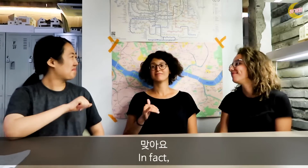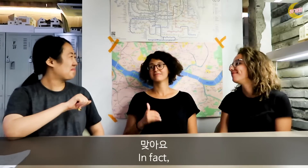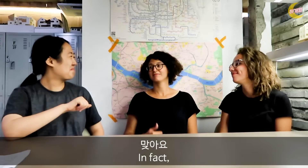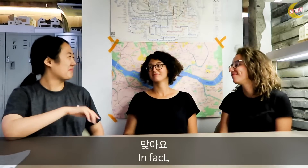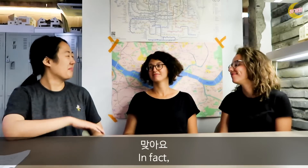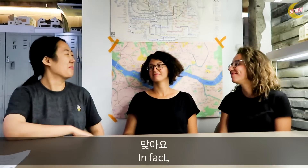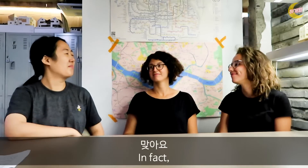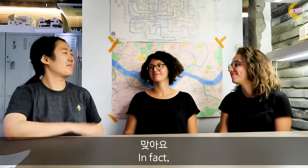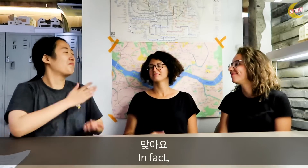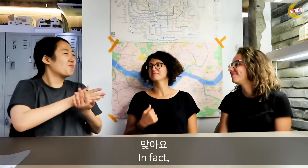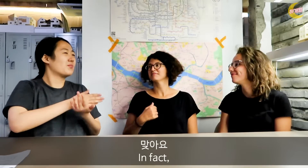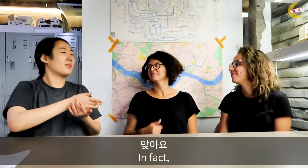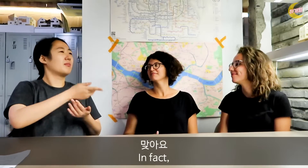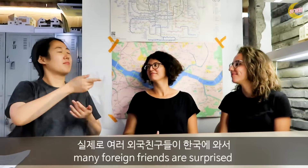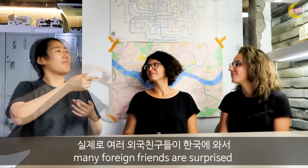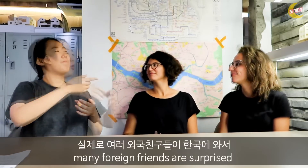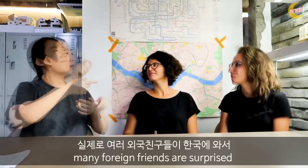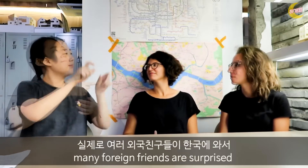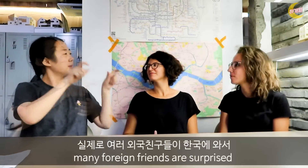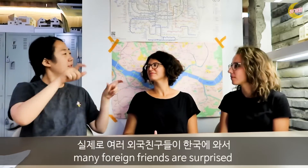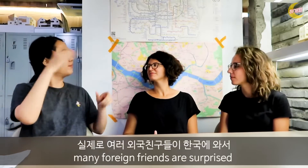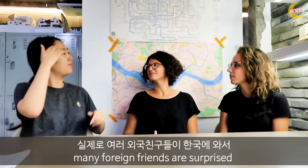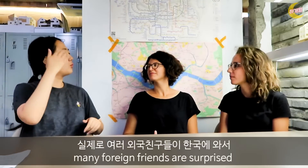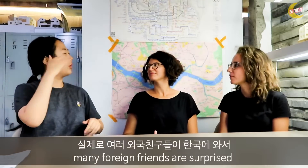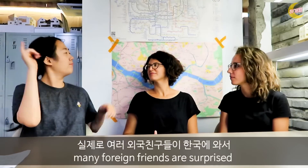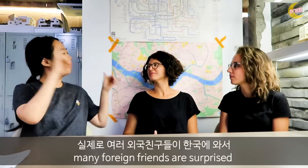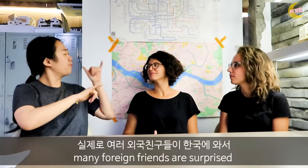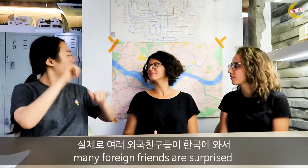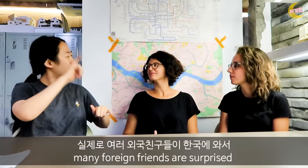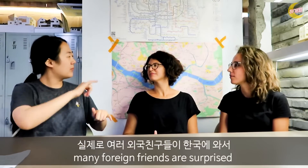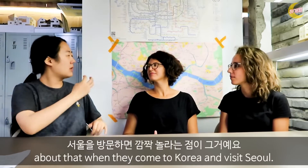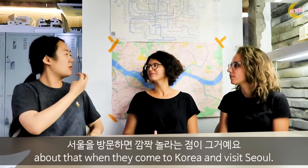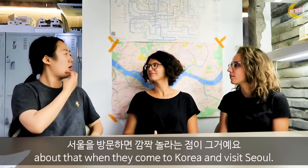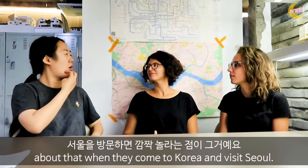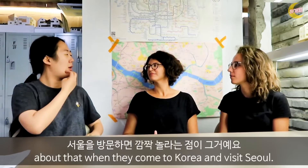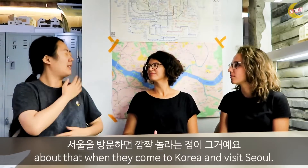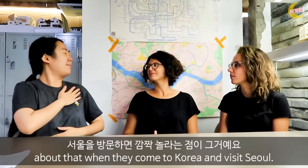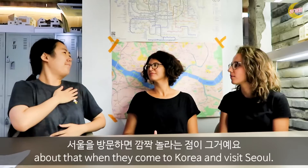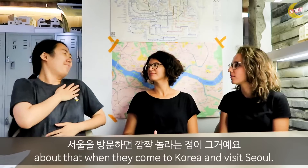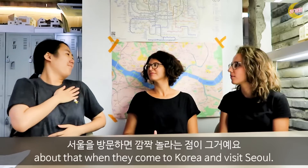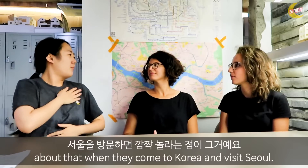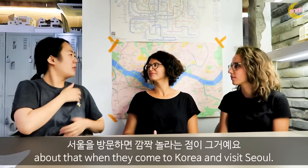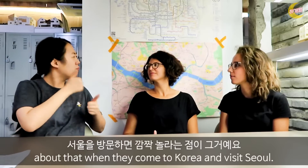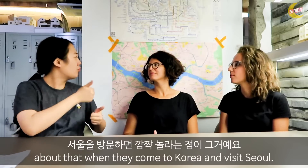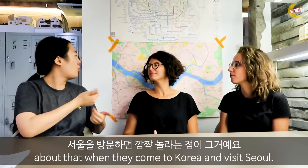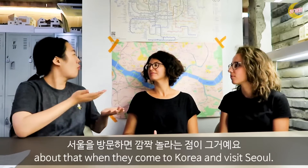In fact, many foreign friends are surprised about that when they come to Korea and visit Seoul.